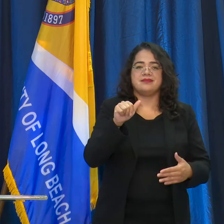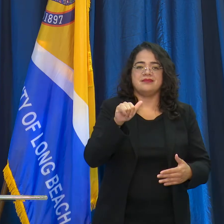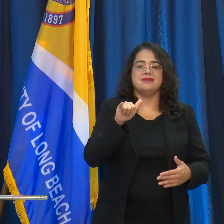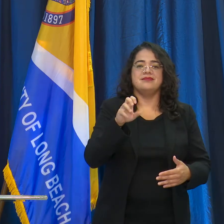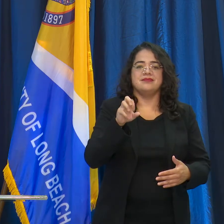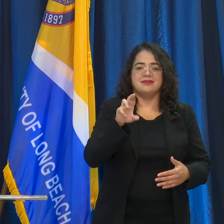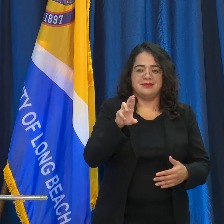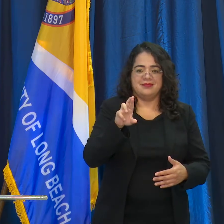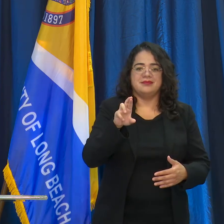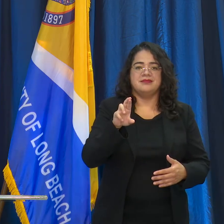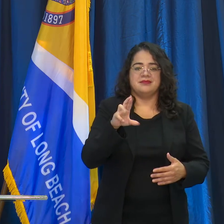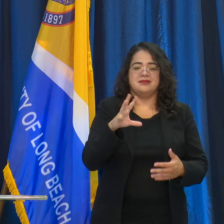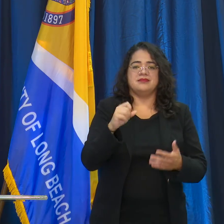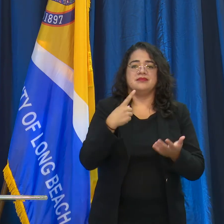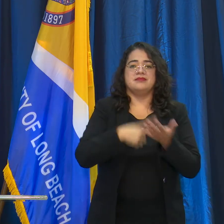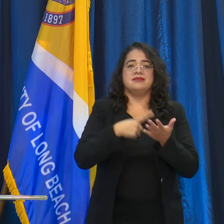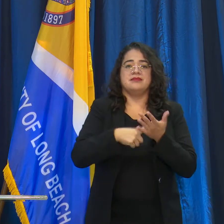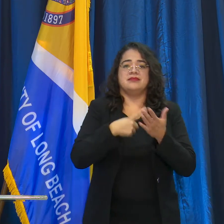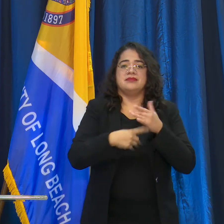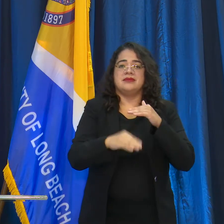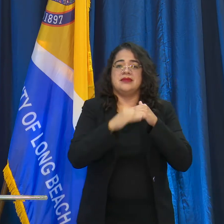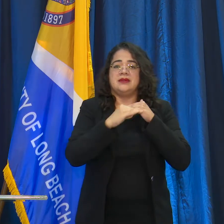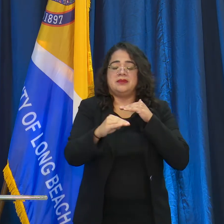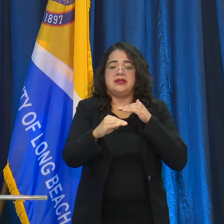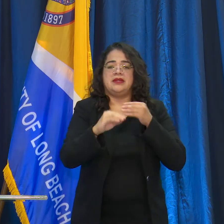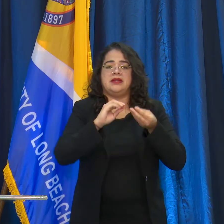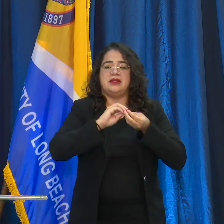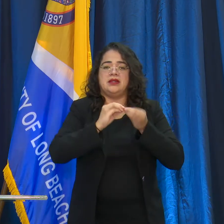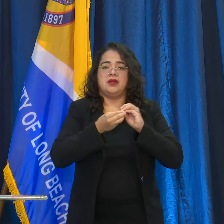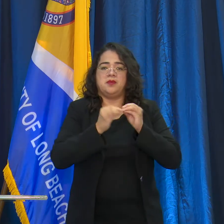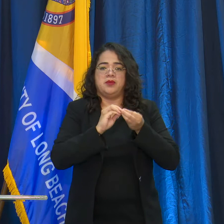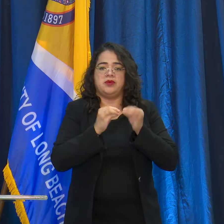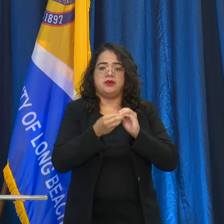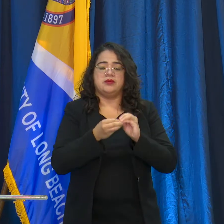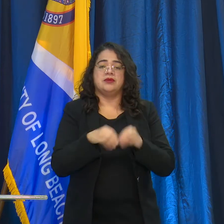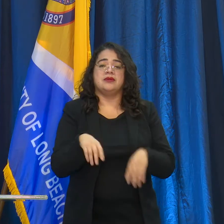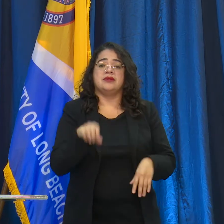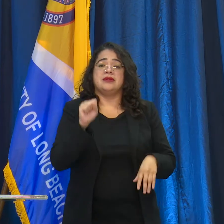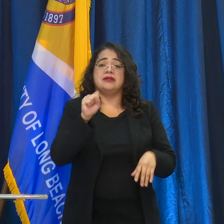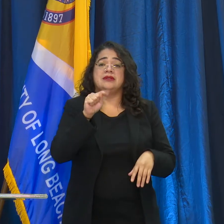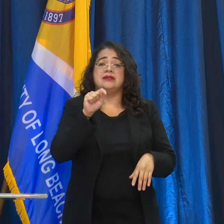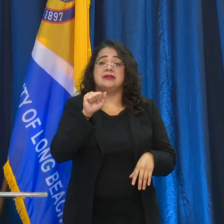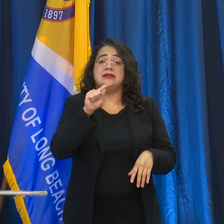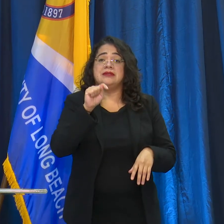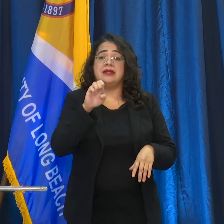reviewing our stability indicators. These are the indicators that the state tracks when it determines who is on the